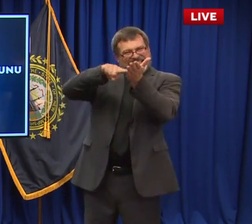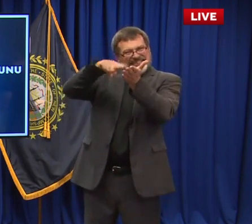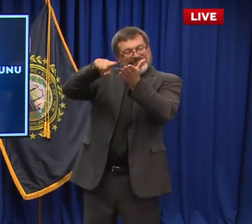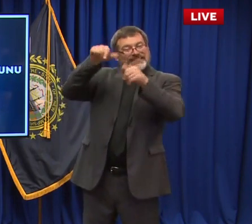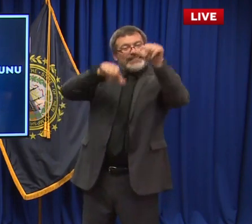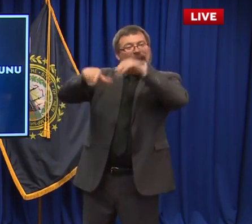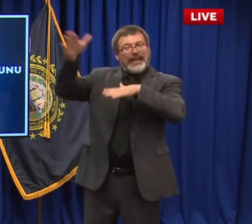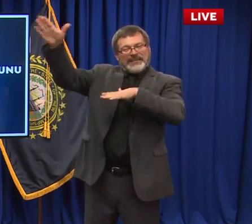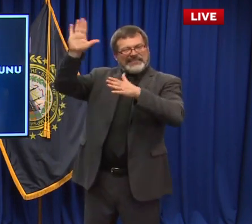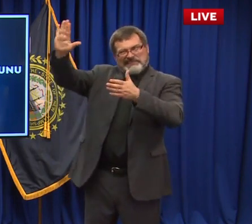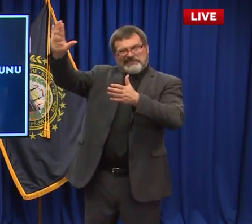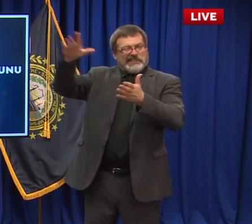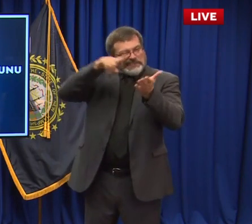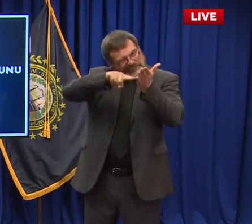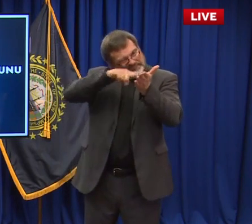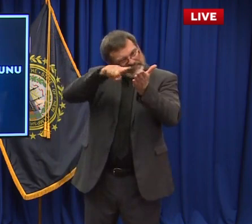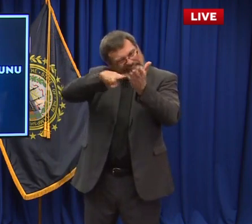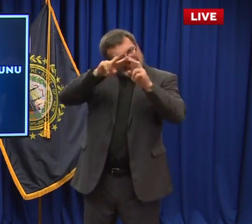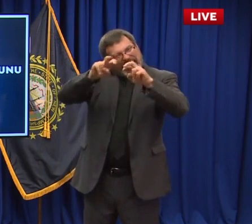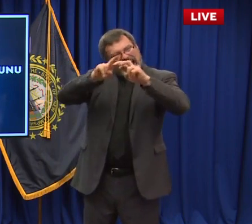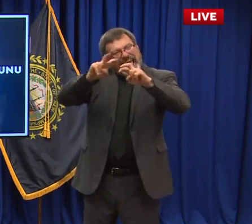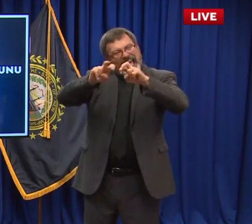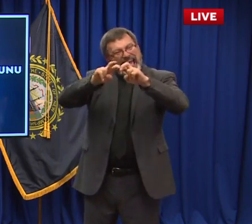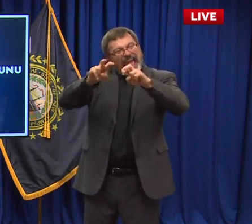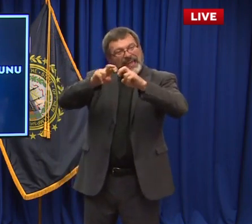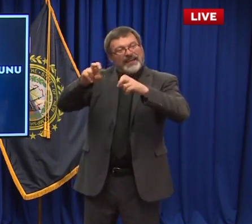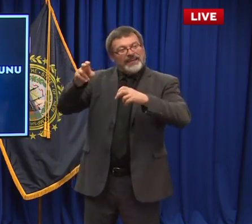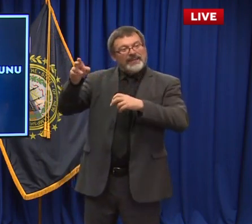THAT IS PART OF WHAT IS BEING STUDIED, WHAT IS UNDER INVESTIGATION.